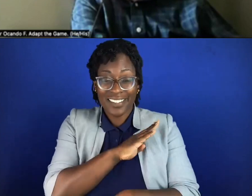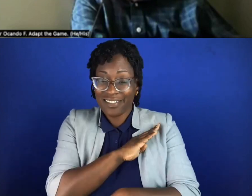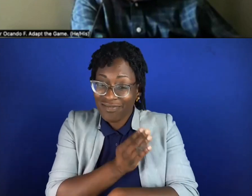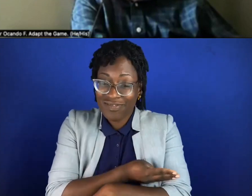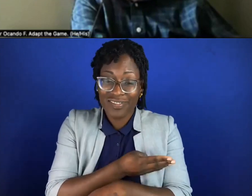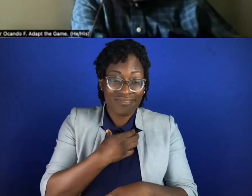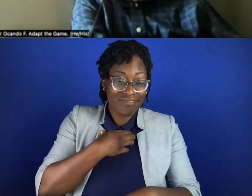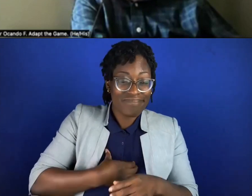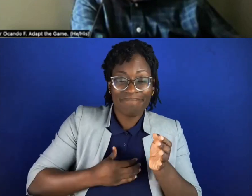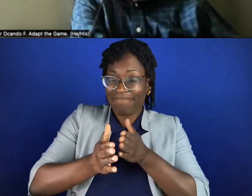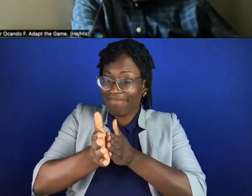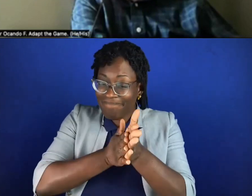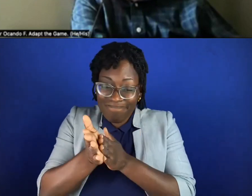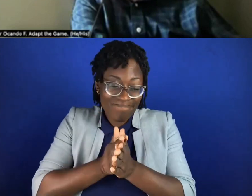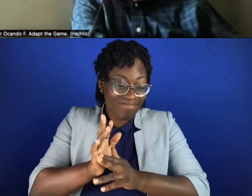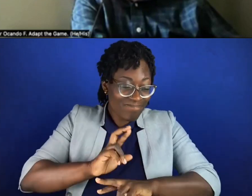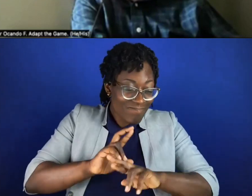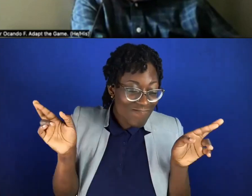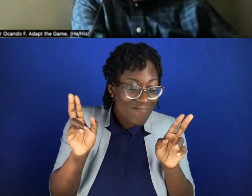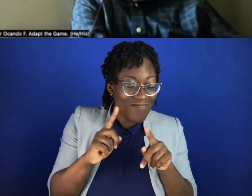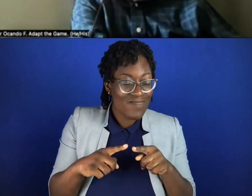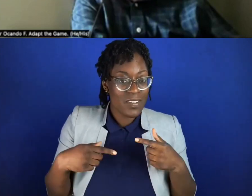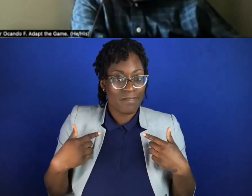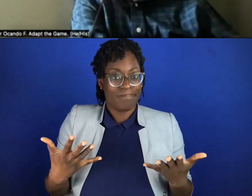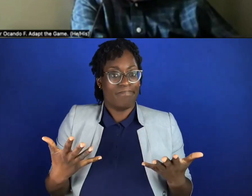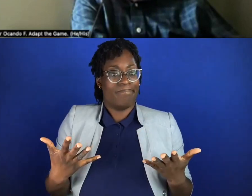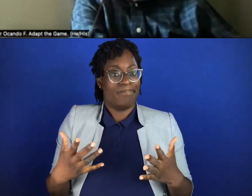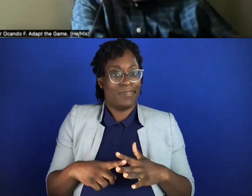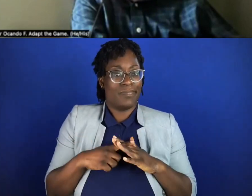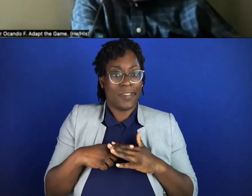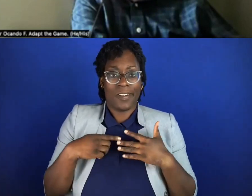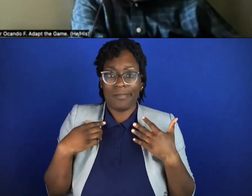for it, but they just don’t know where to start.